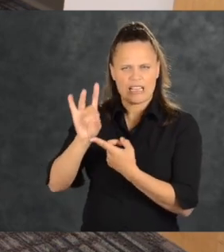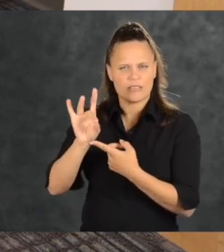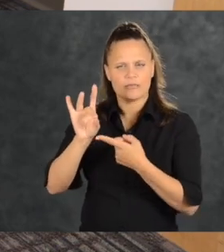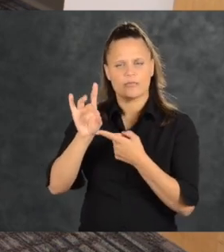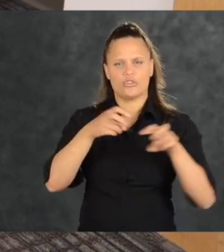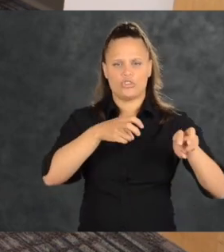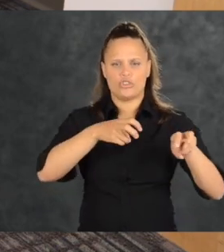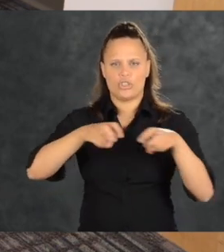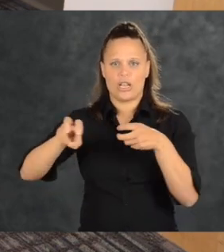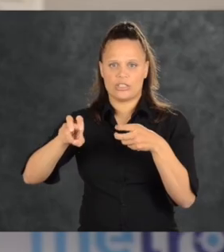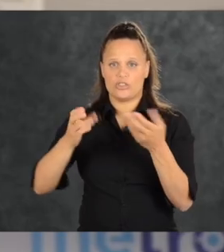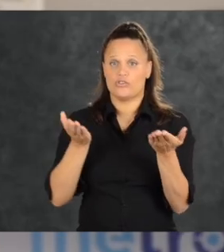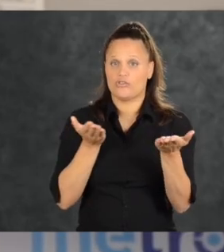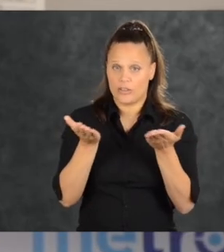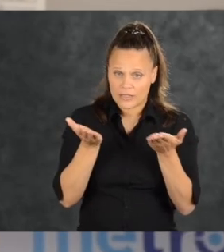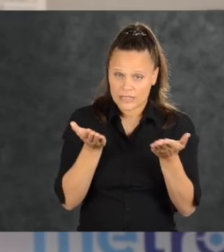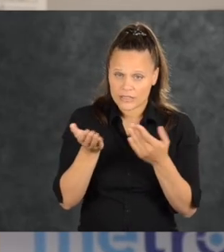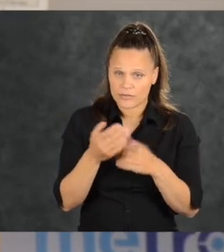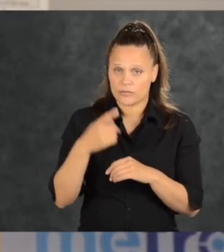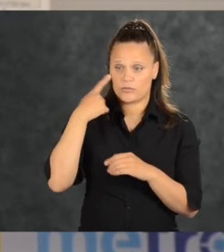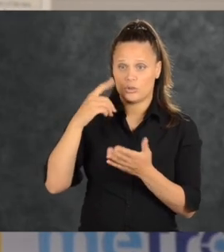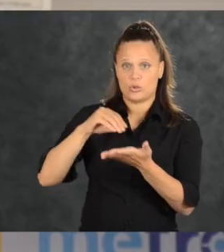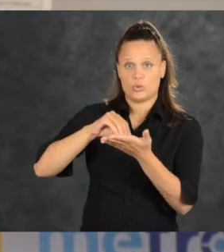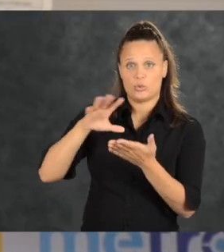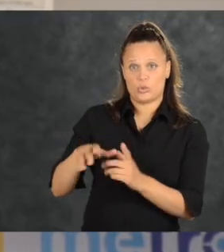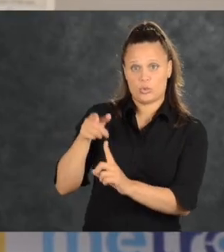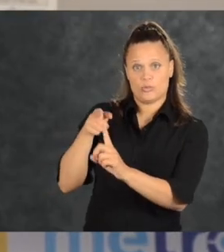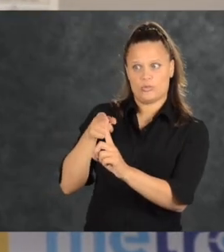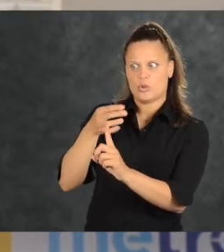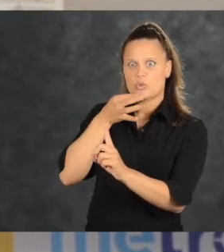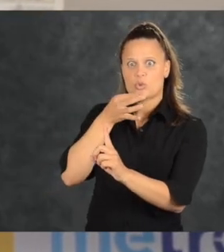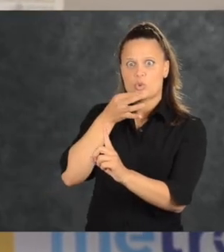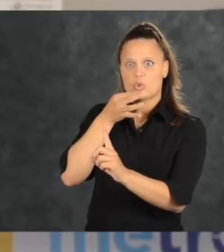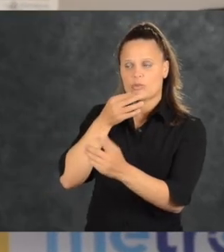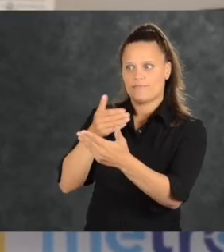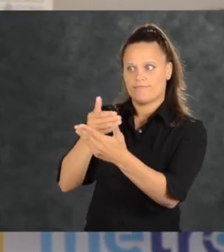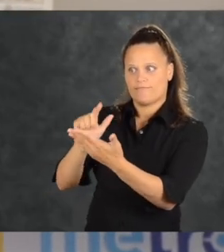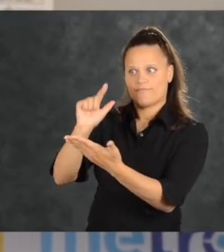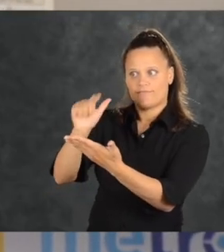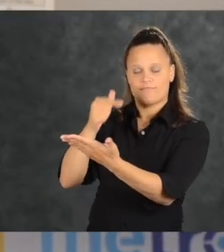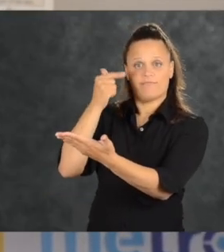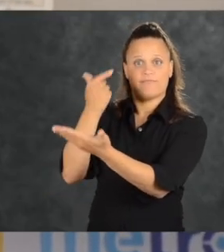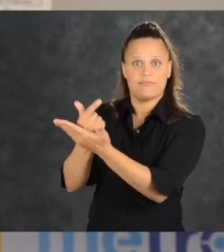because I think that. Sadie stands near her desk. It's really led to me finding a career that I am